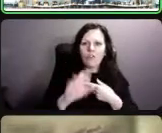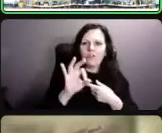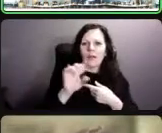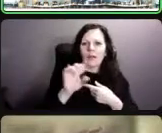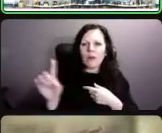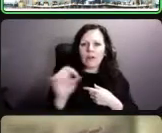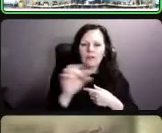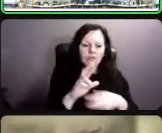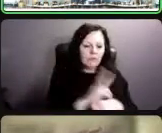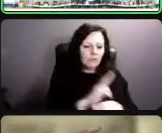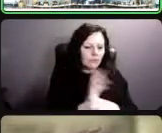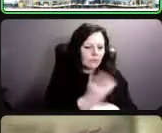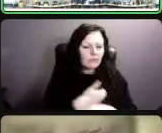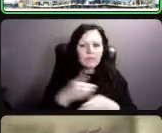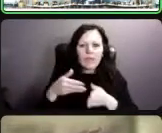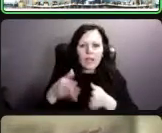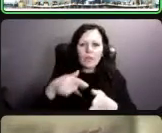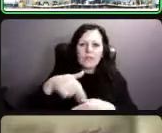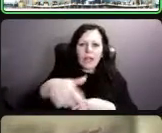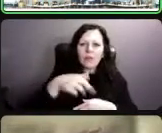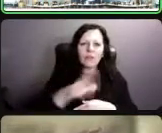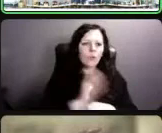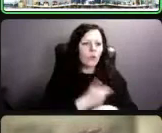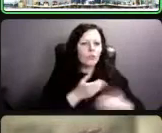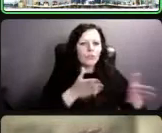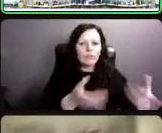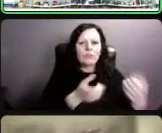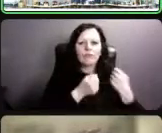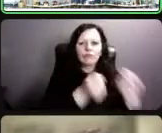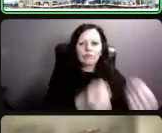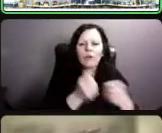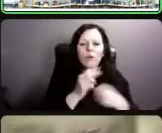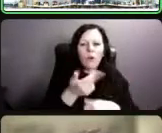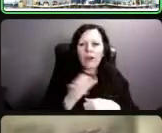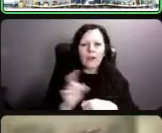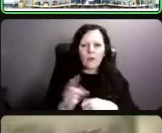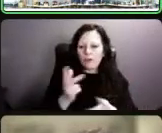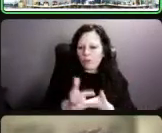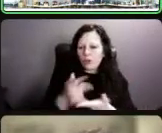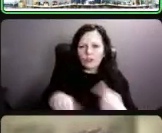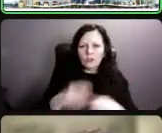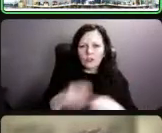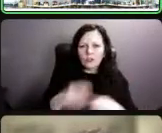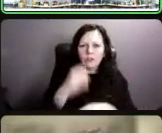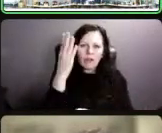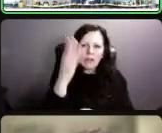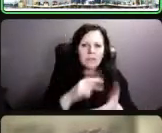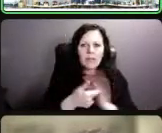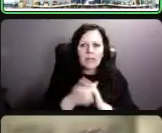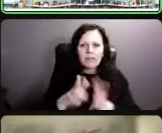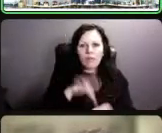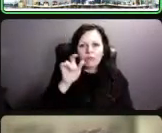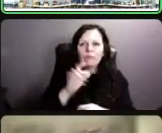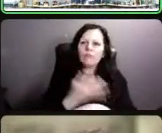USING OUR SERVICES BUT NOT PAYING FOR ANY OF IT. SO WHETHER THEY CALL 1 1 WHILE